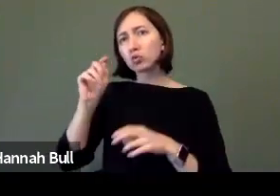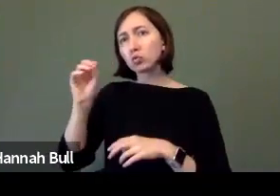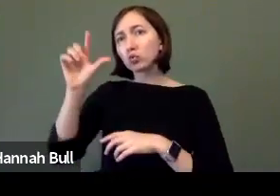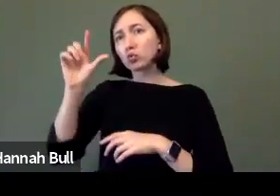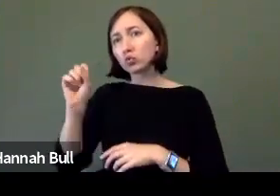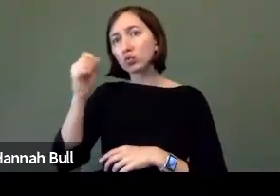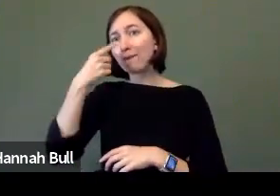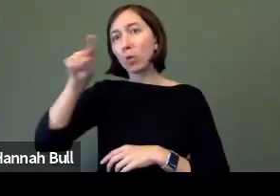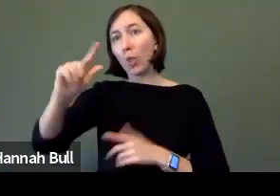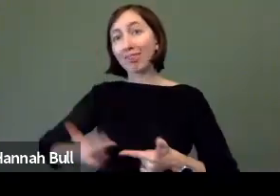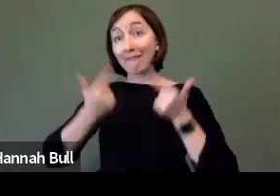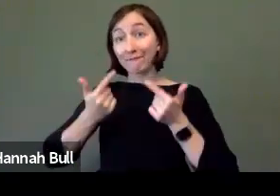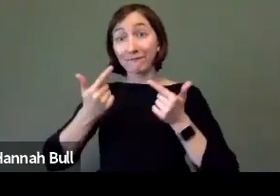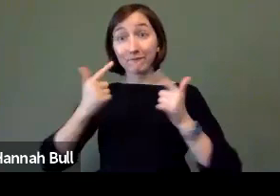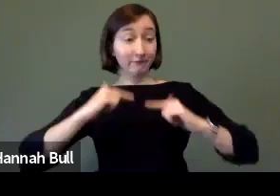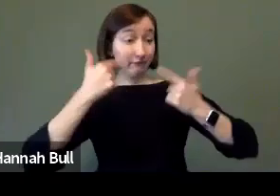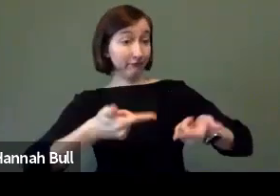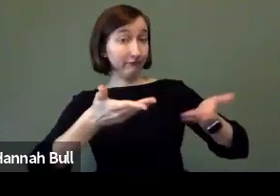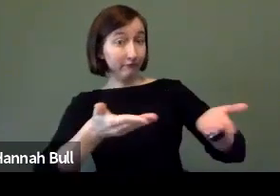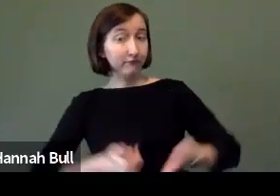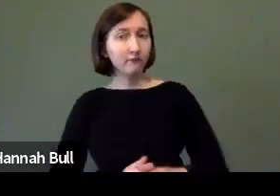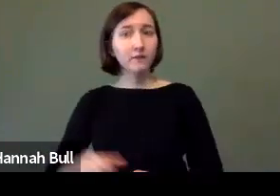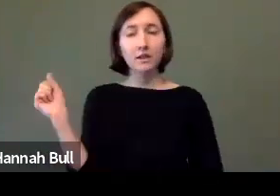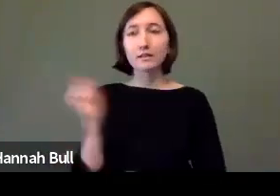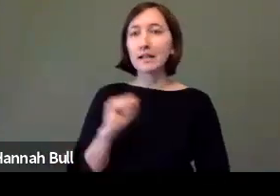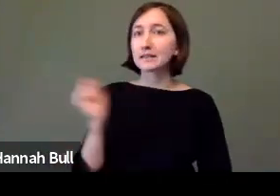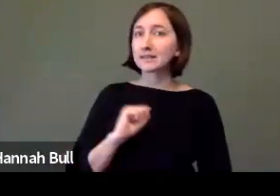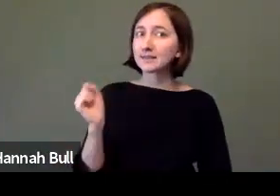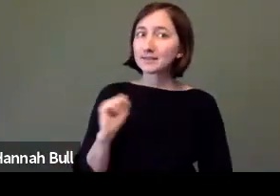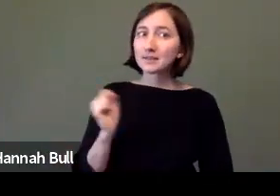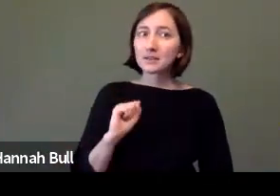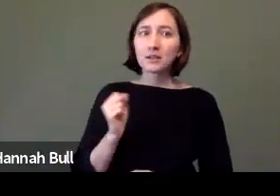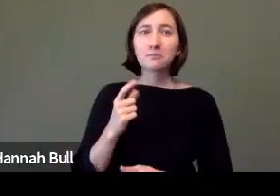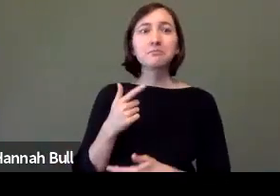Danny, take it away. Danny Housley: At Tools for Life